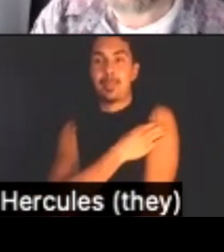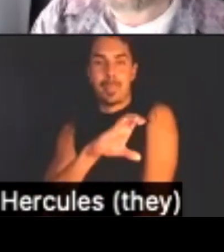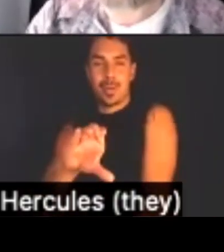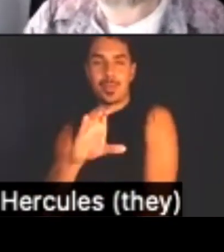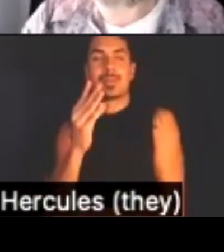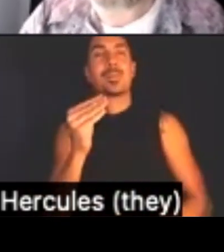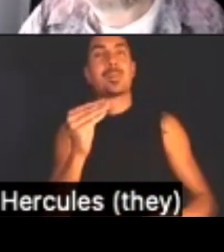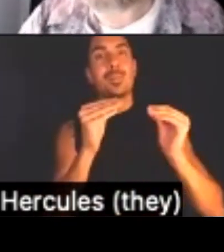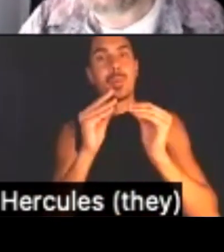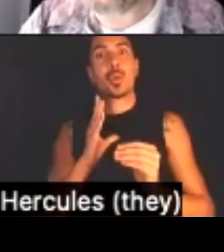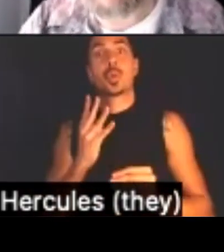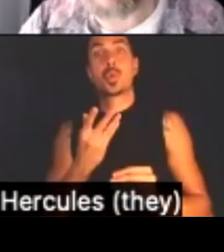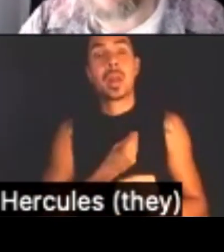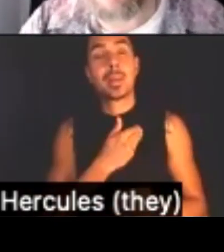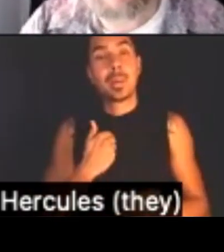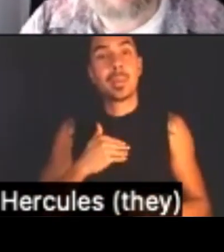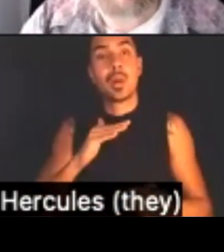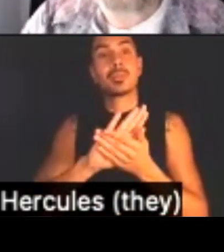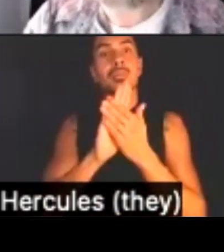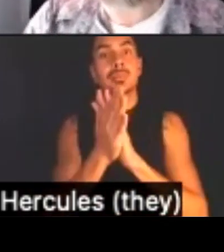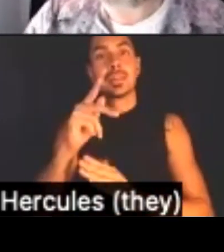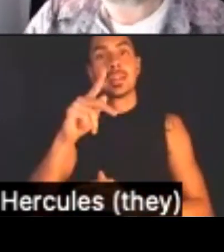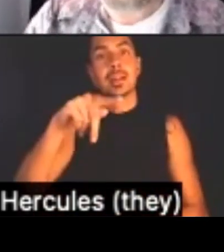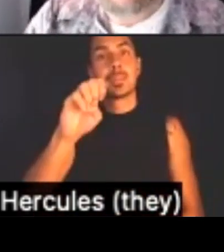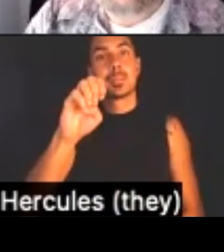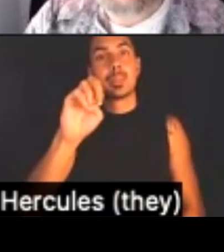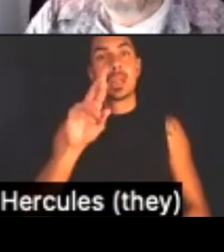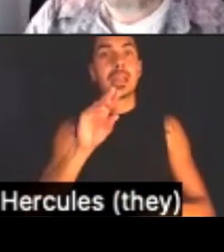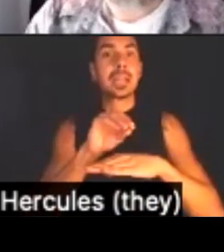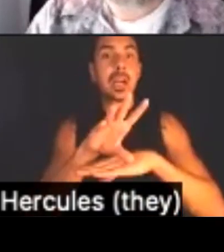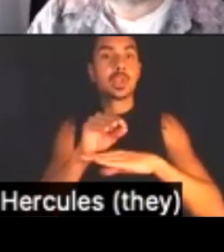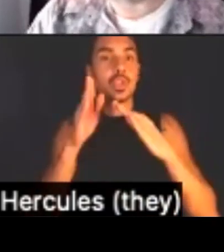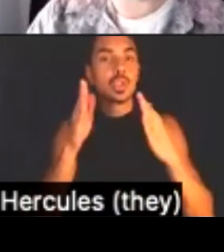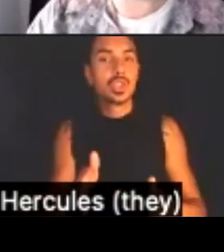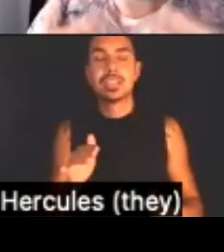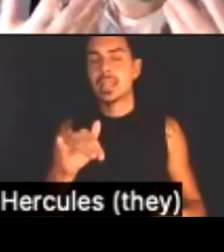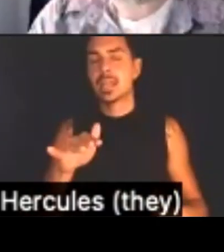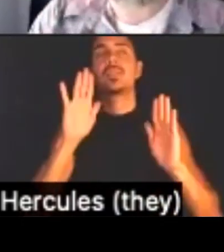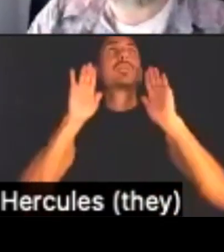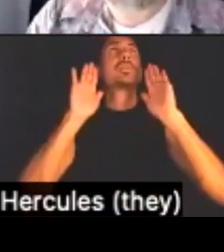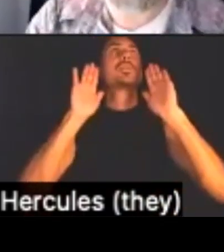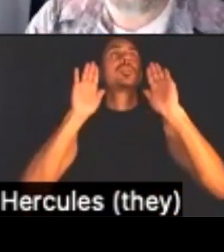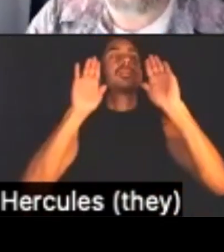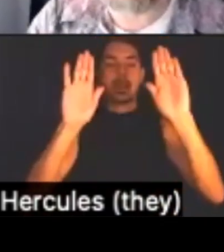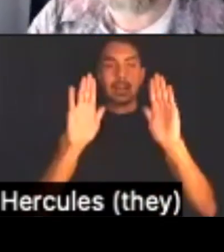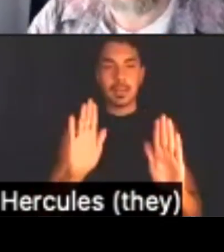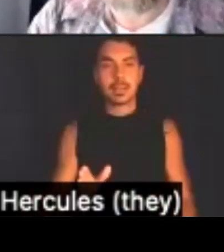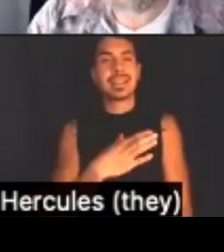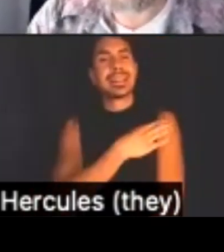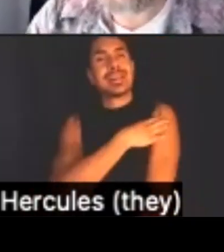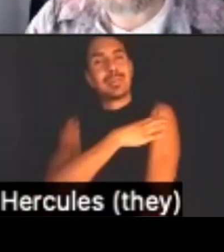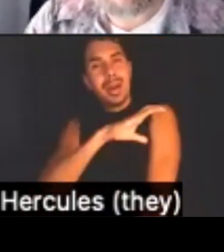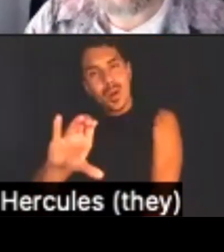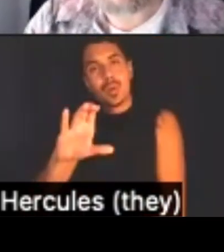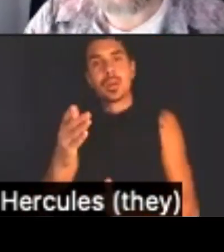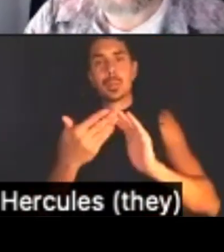are becoming certified peer counselors, which is fantastic. It's empowering people to really take action